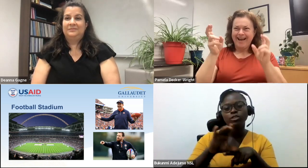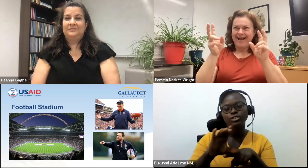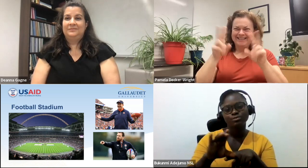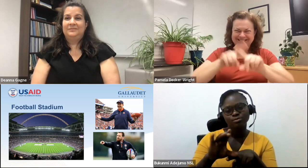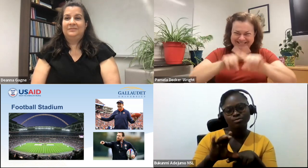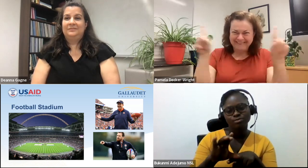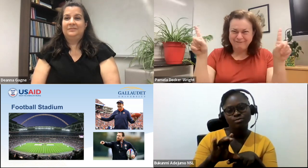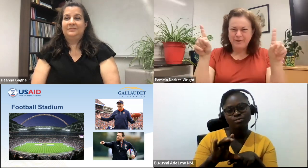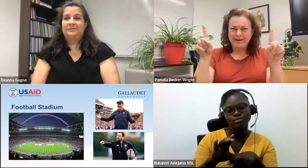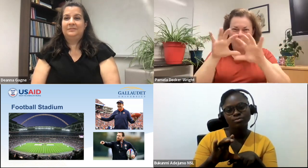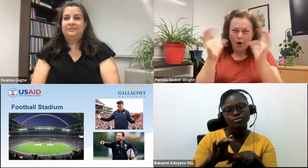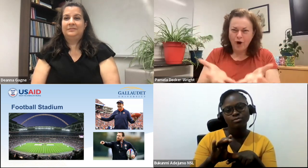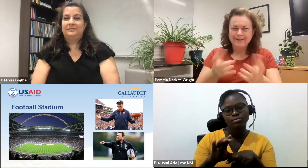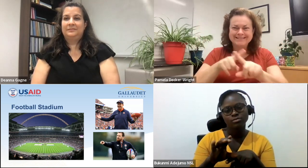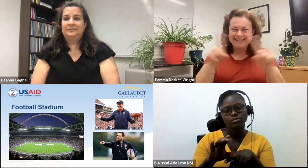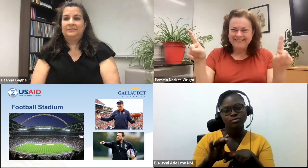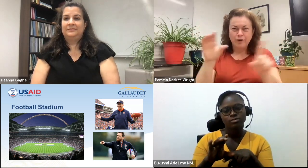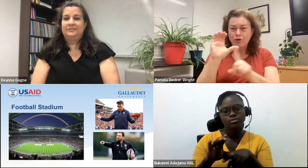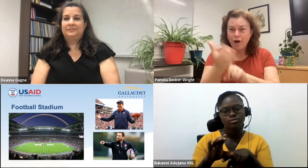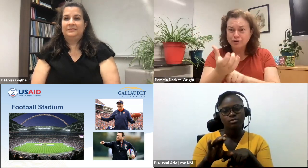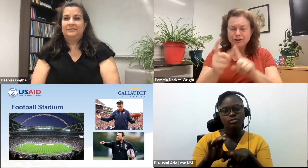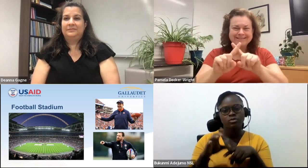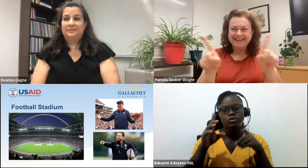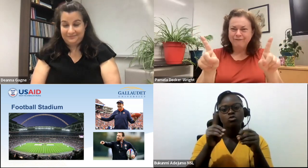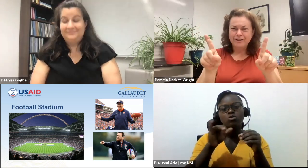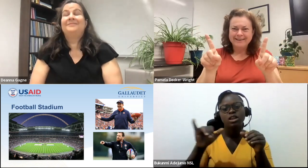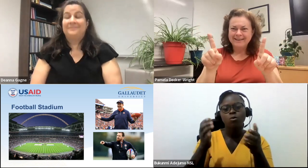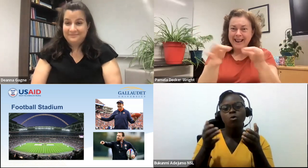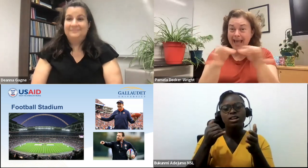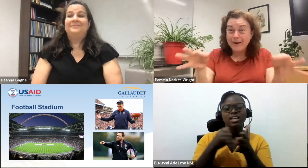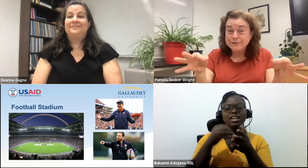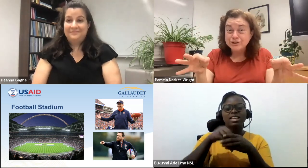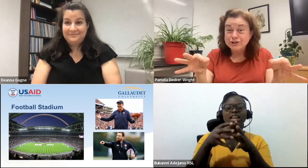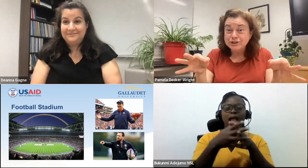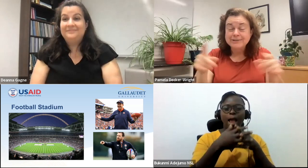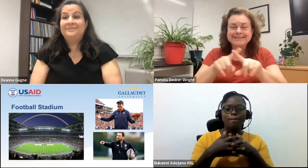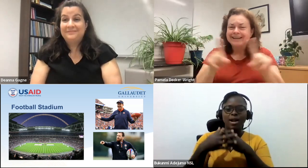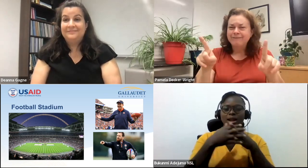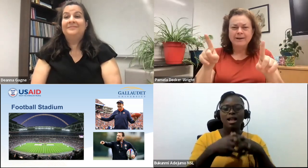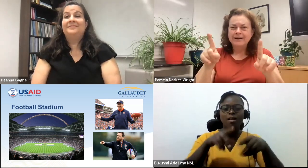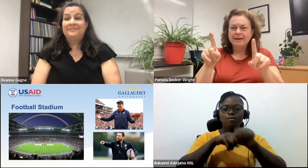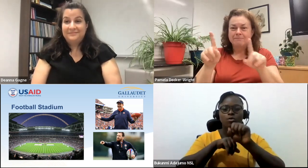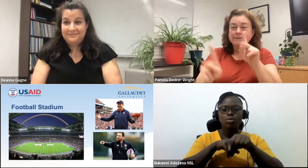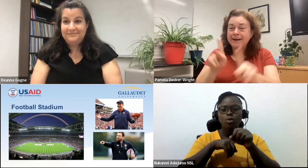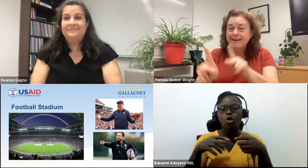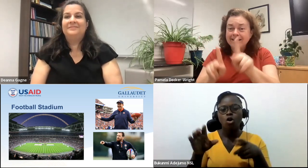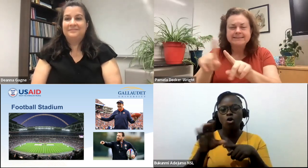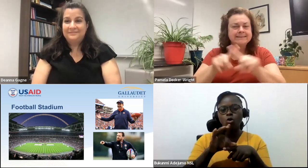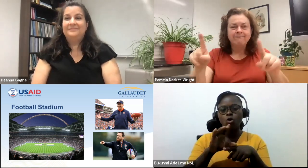the photo you see on the top? No, they don't. That's a completely different world. Different culture, different language, American football.